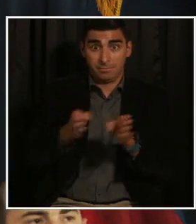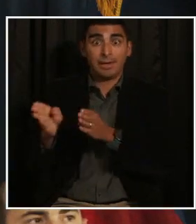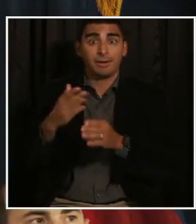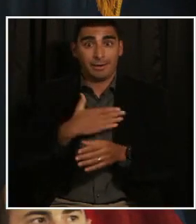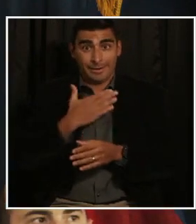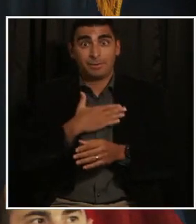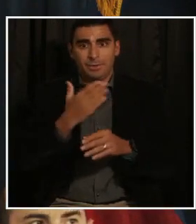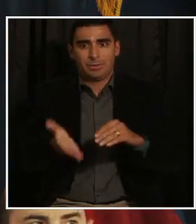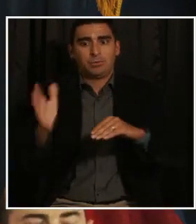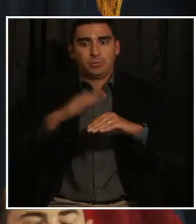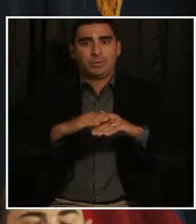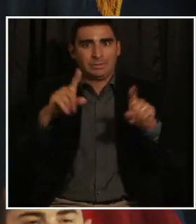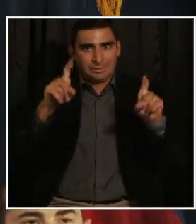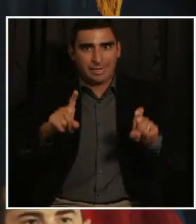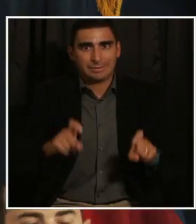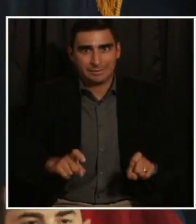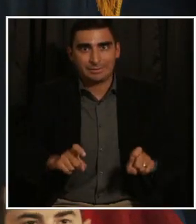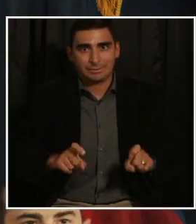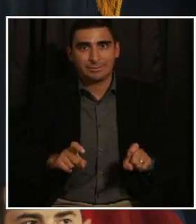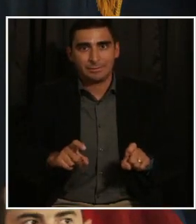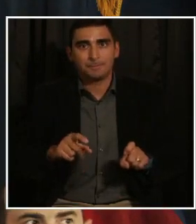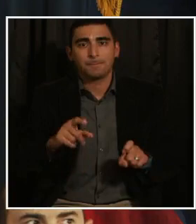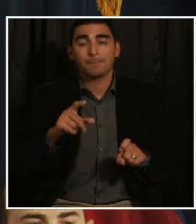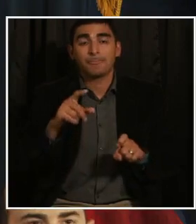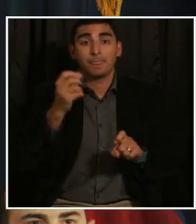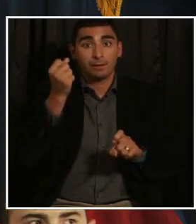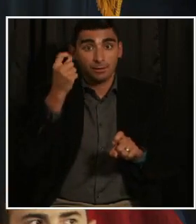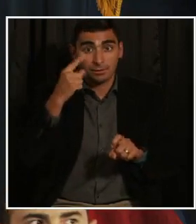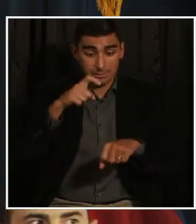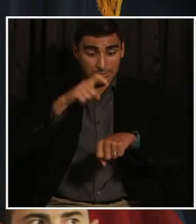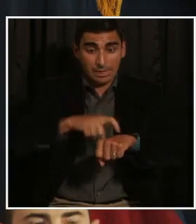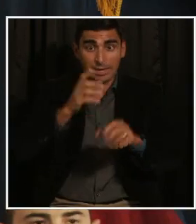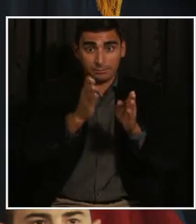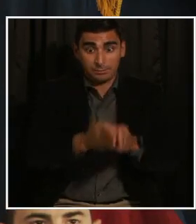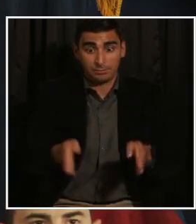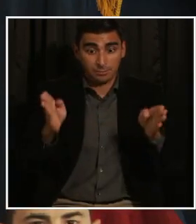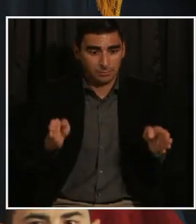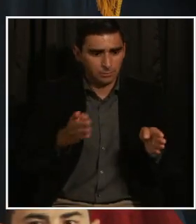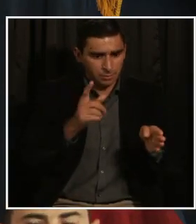was announced we have not been given the exact timeline yet of when we will receive those tests